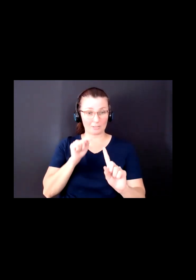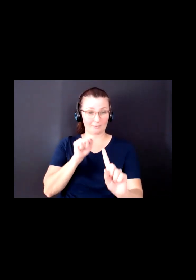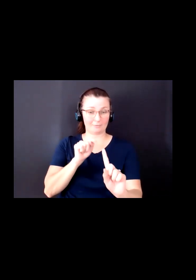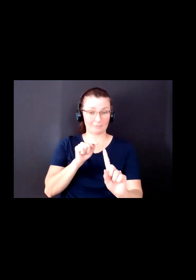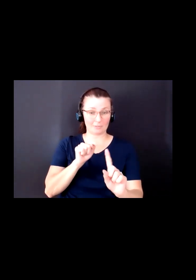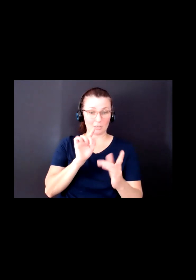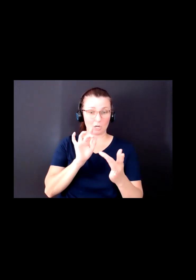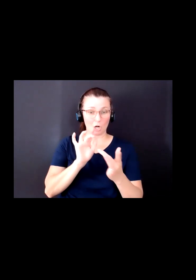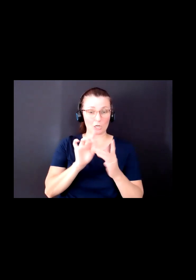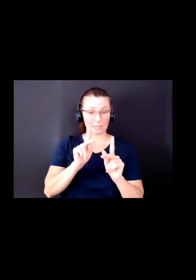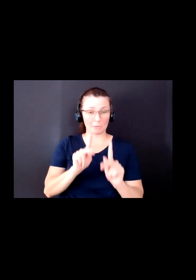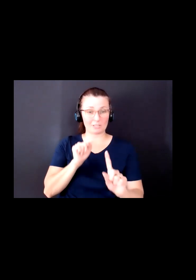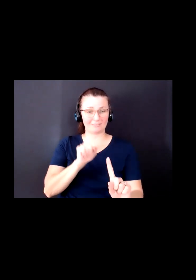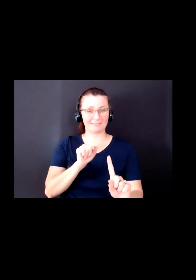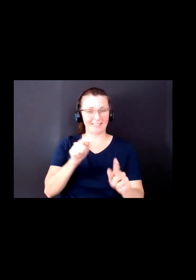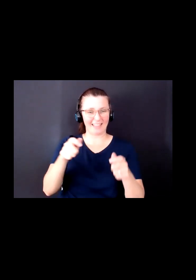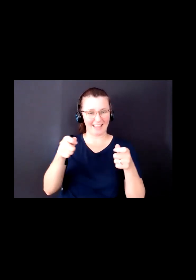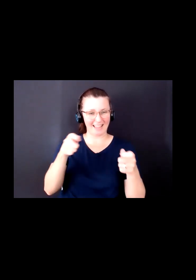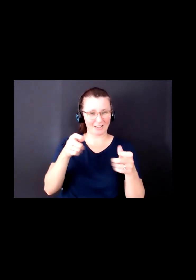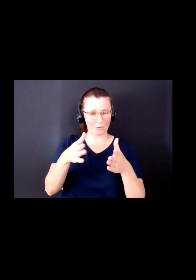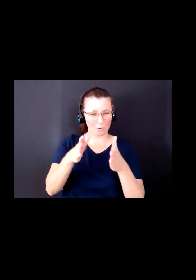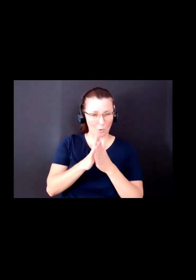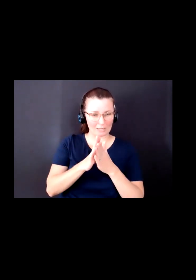who handles the request and keeps you updated on its status.